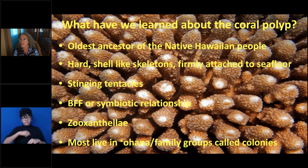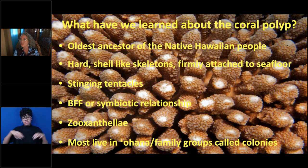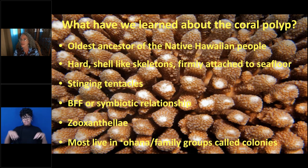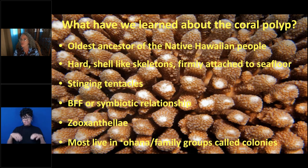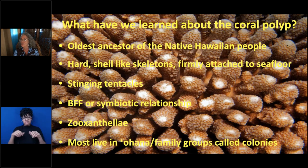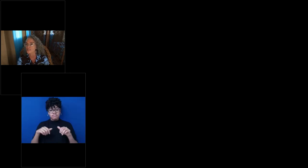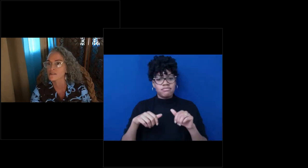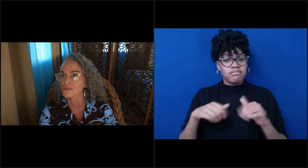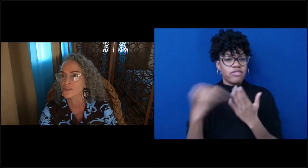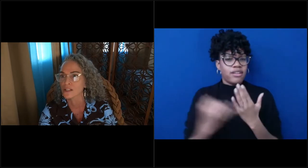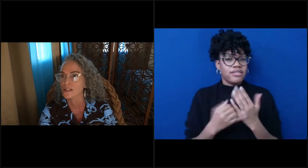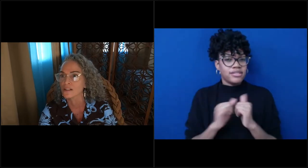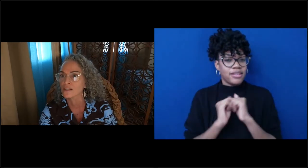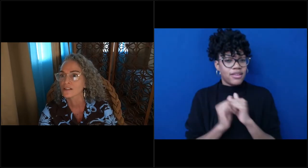Okay, stop showing screen.